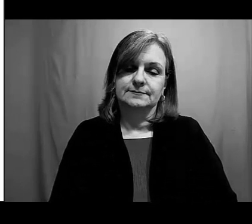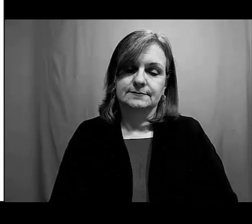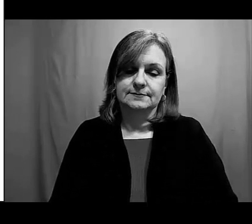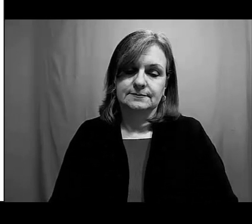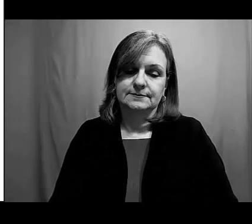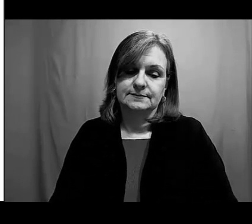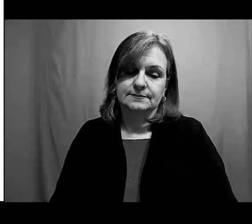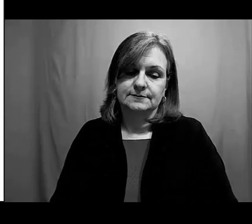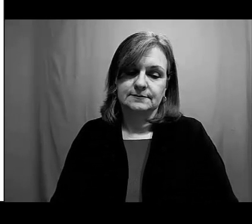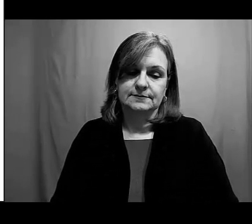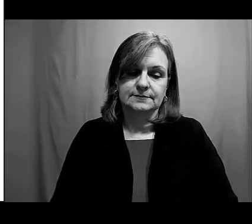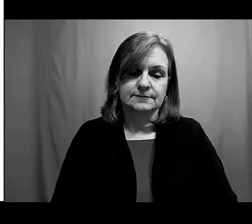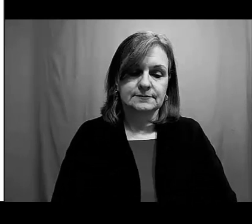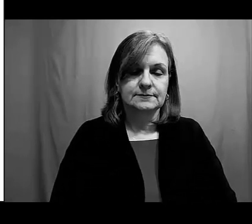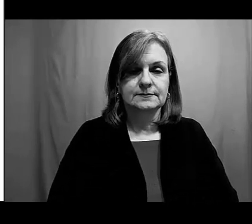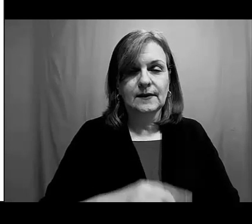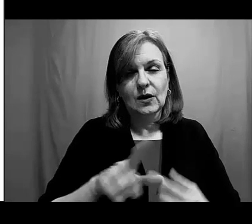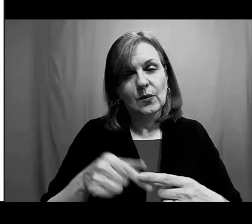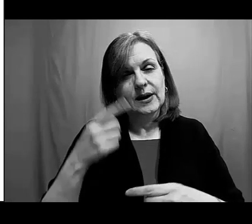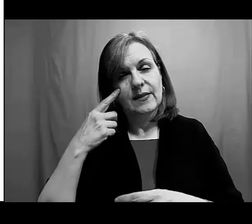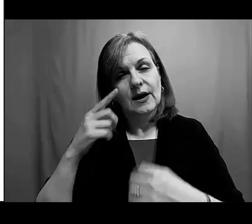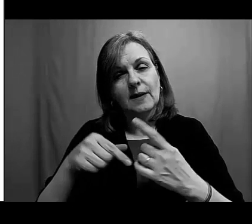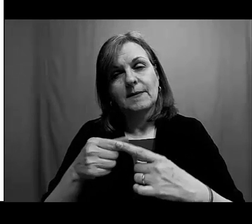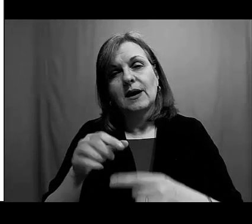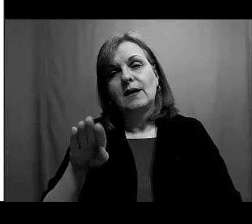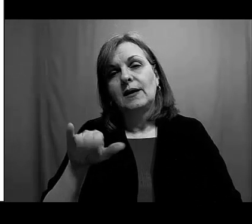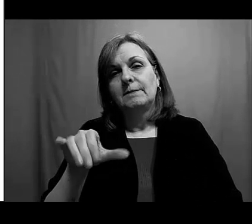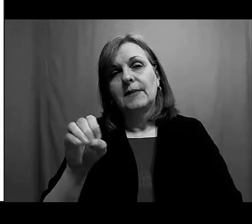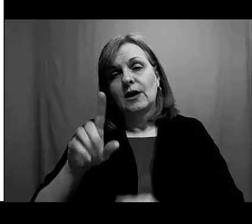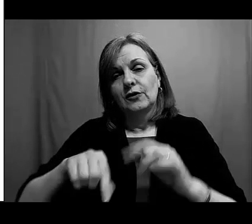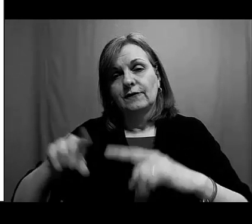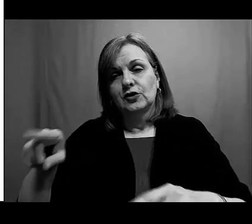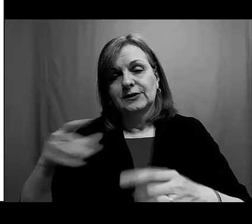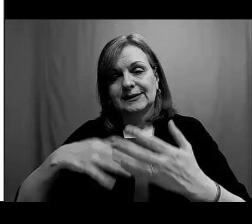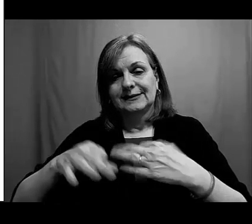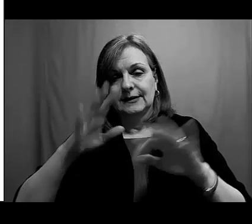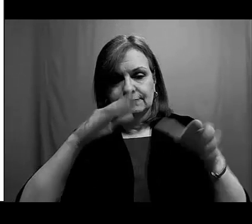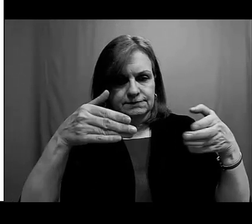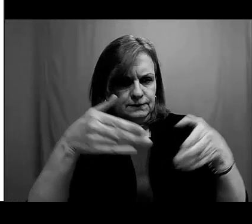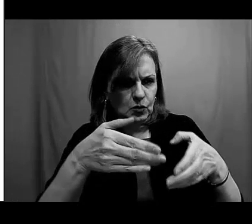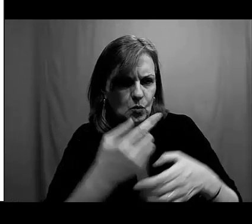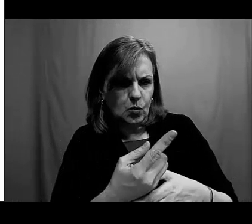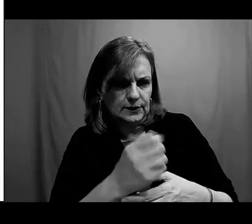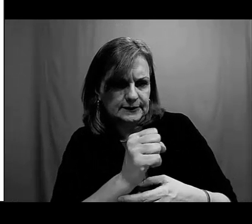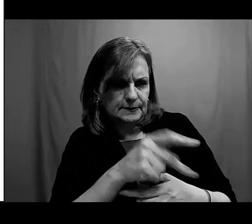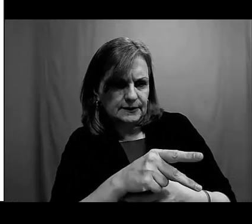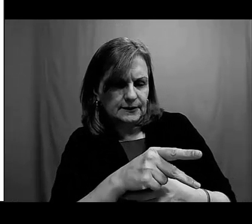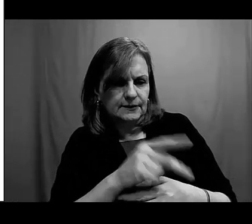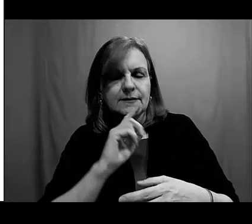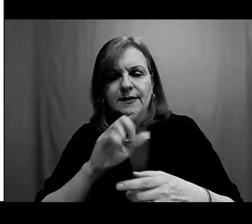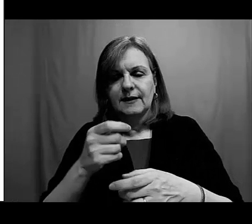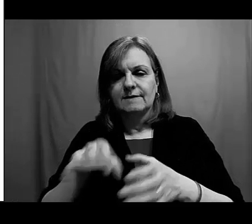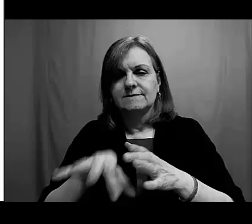when we look at these biodiversity kinds of ideas now instead of focusing on one species they identified what we call hot spots